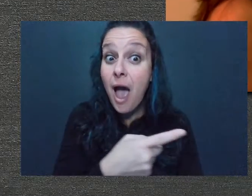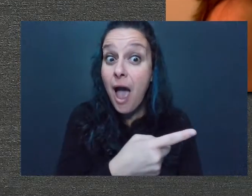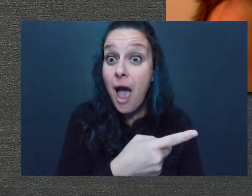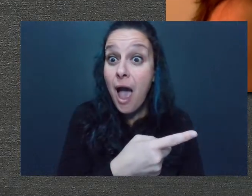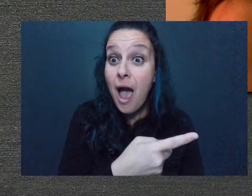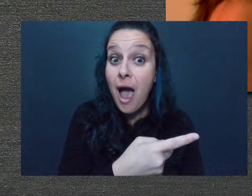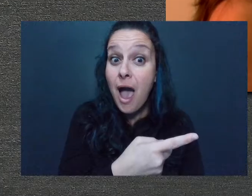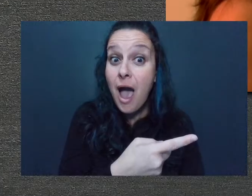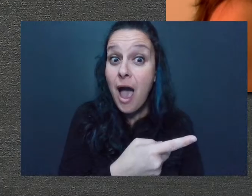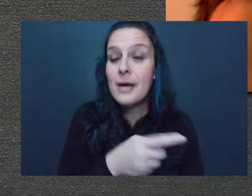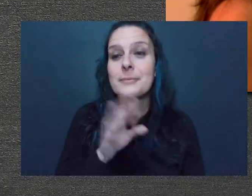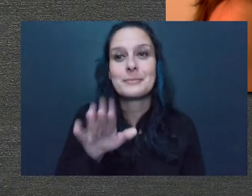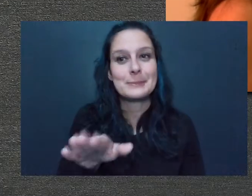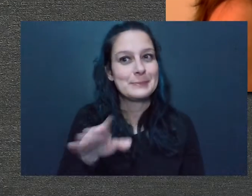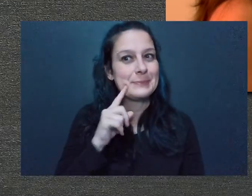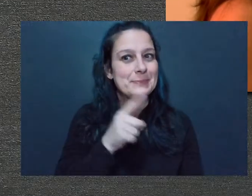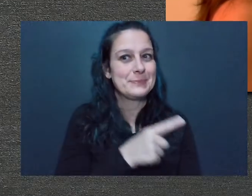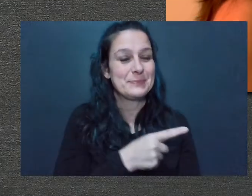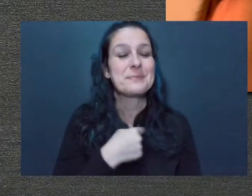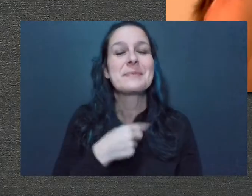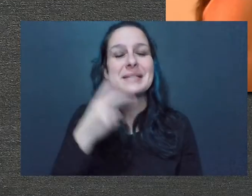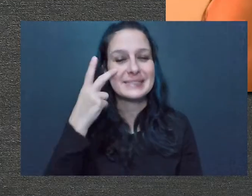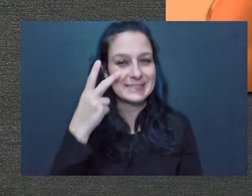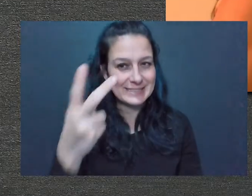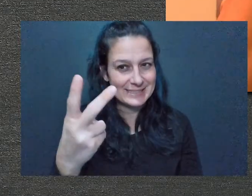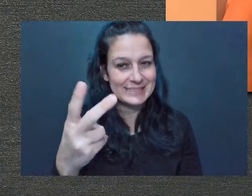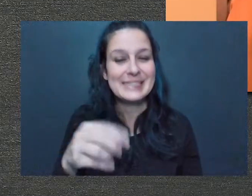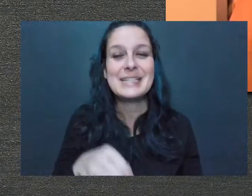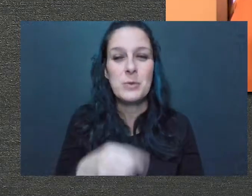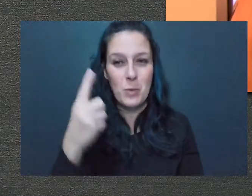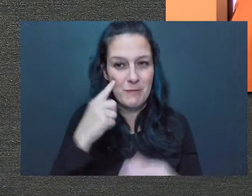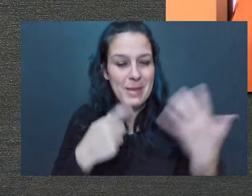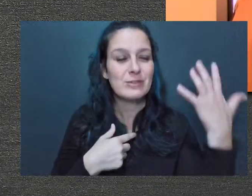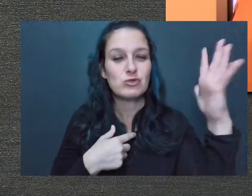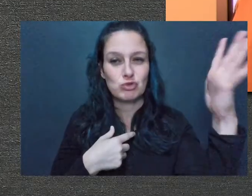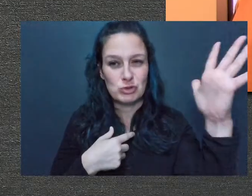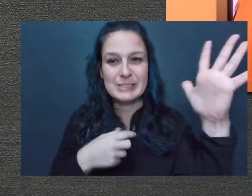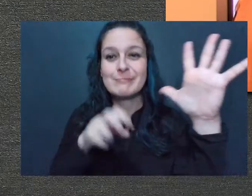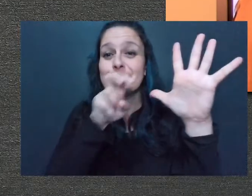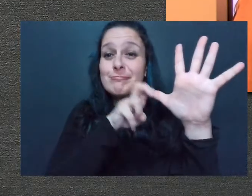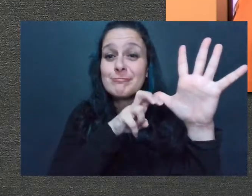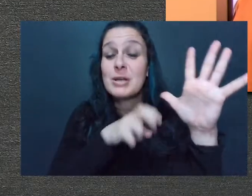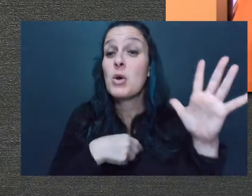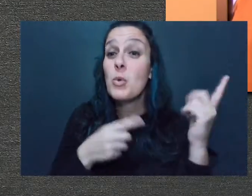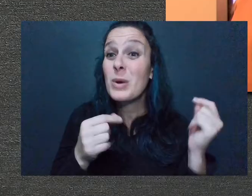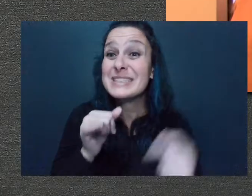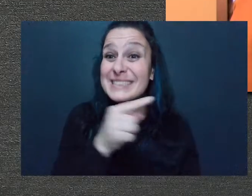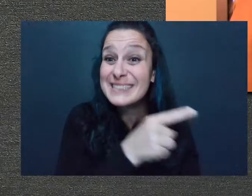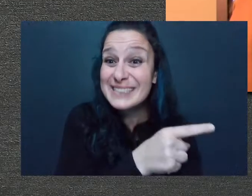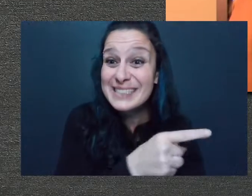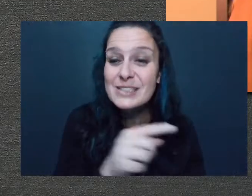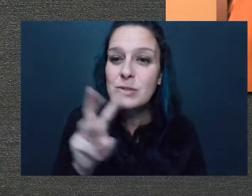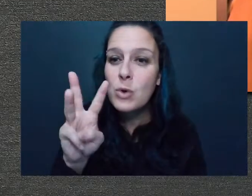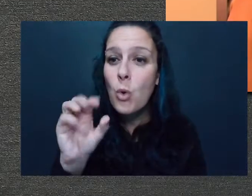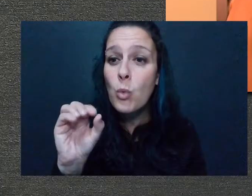Up. Now, this one I've seen in one of my trees and it's a woodpecker.